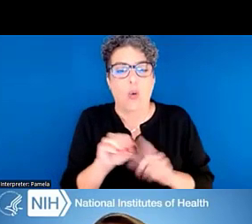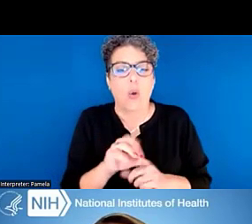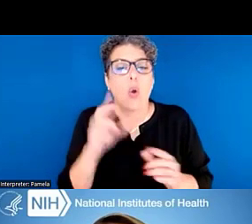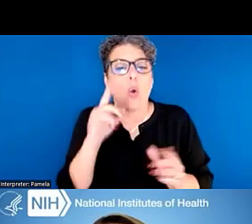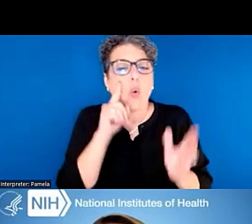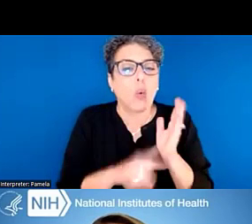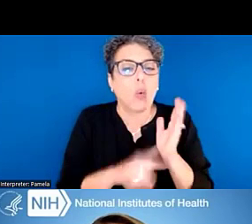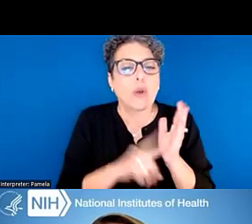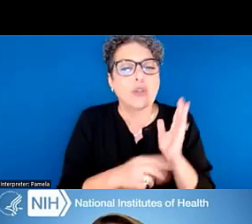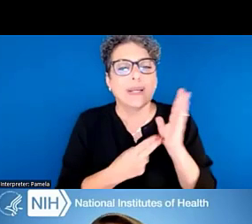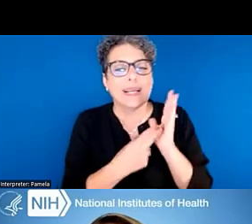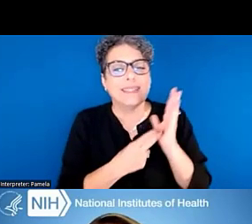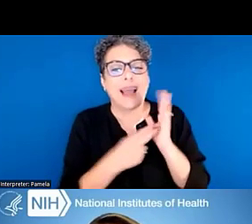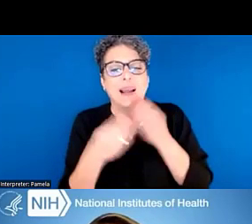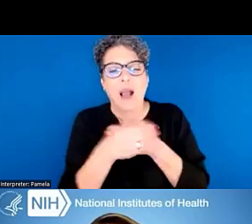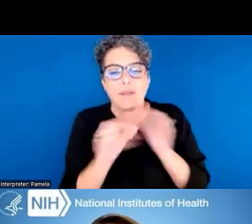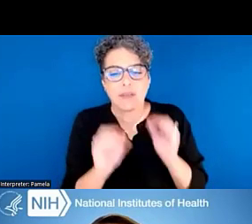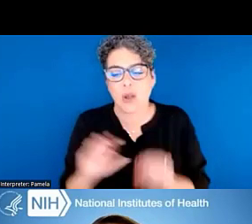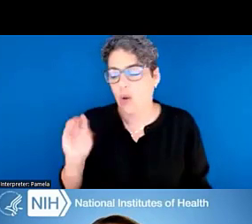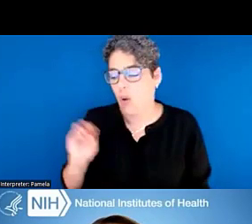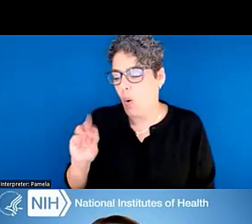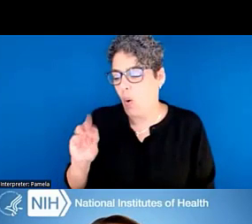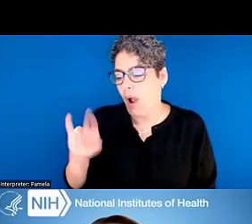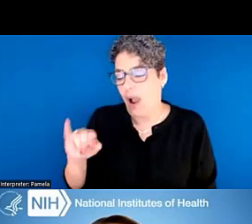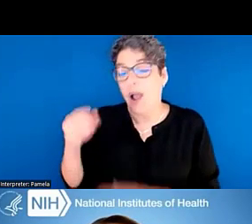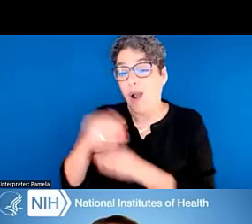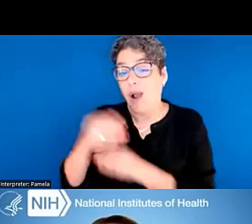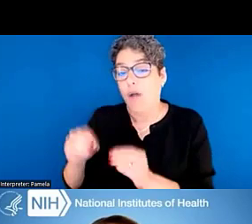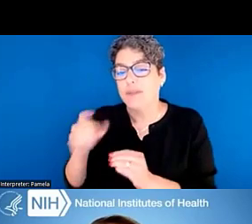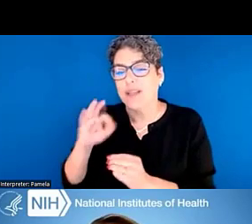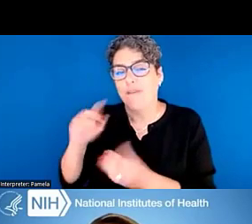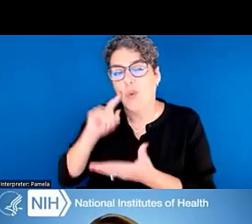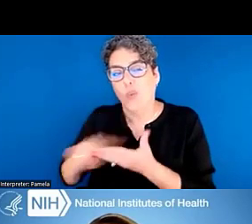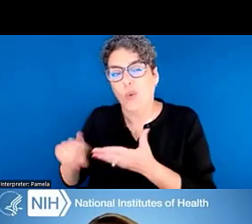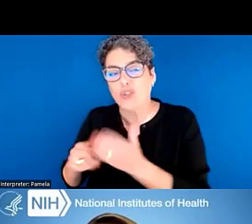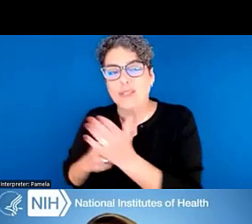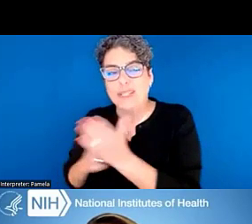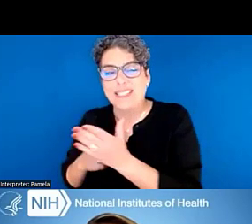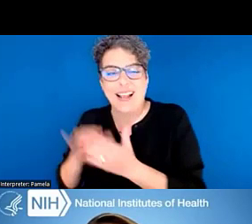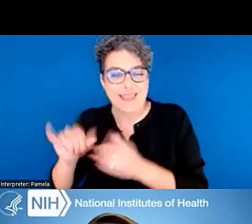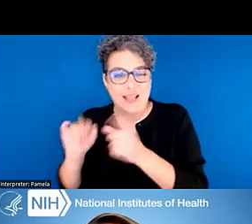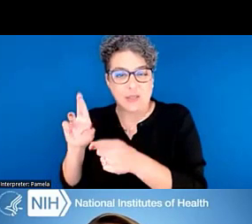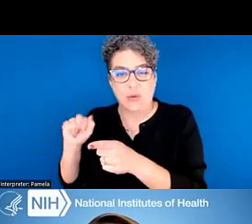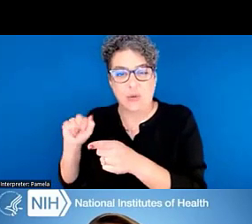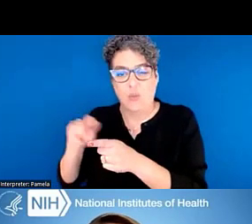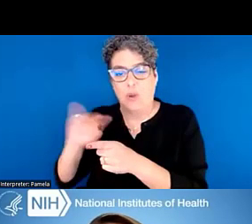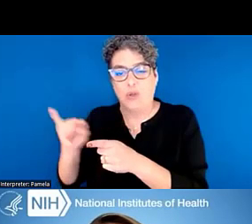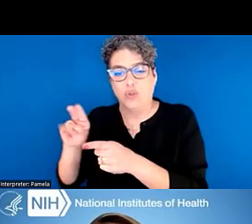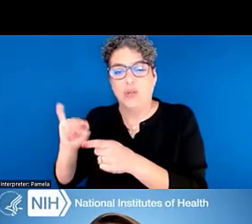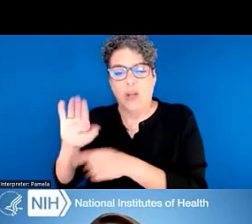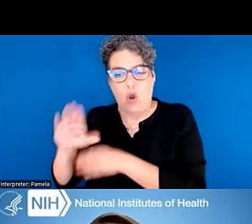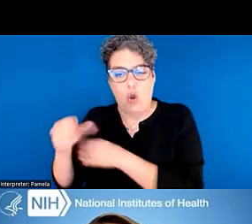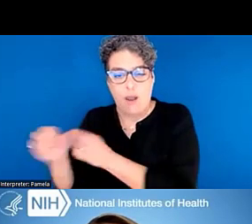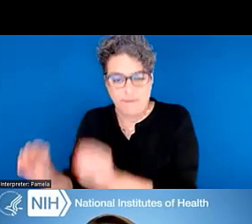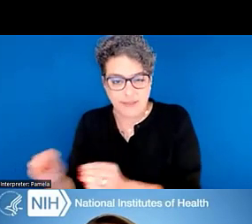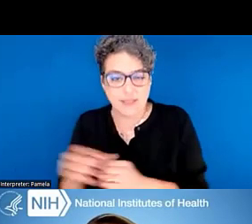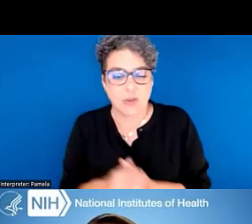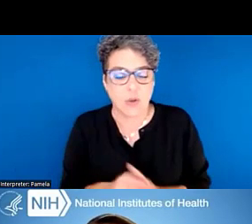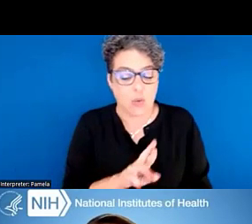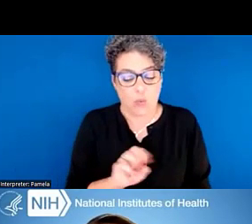ORI is the Office of Research Integrity, where Ranjini is at. So this is part one. So Rebecca RIO, so she's the institutional RIO,